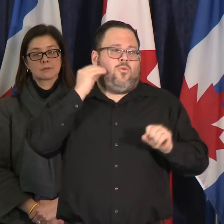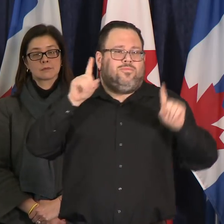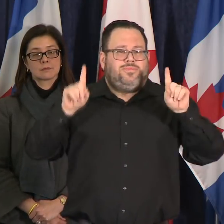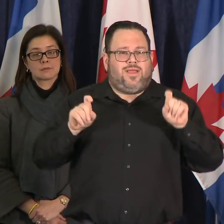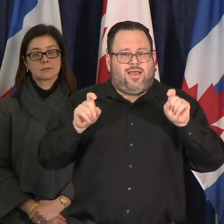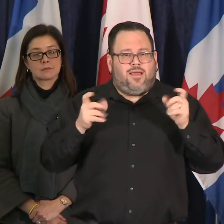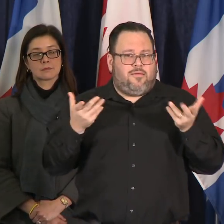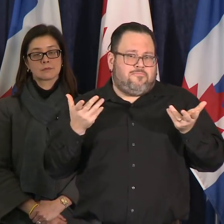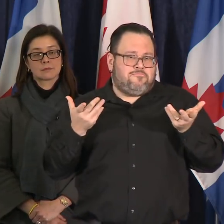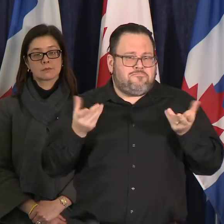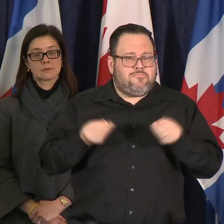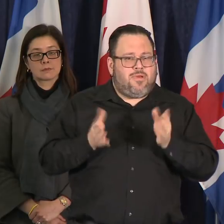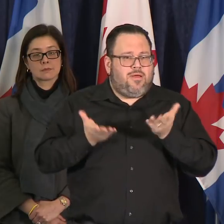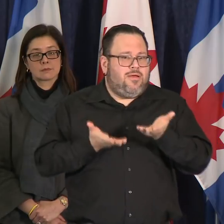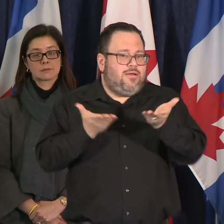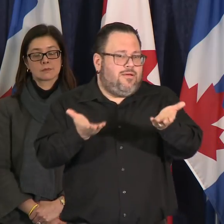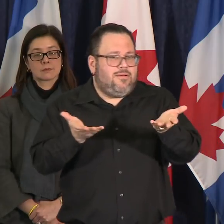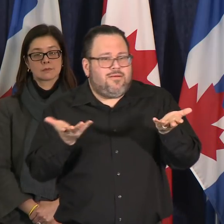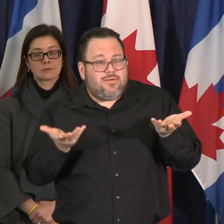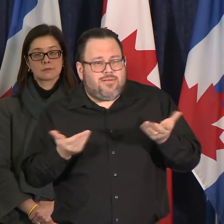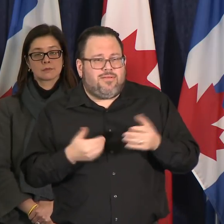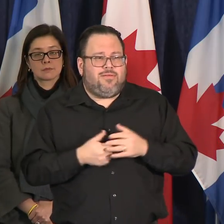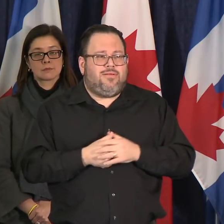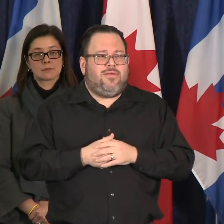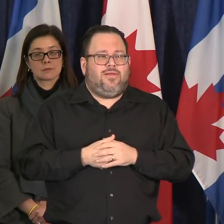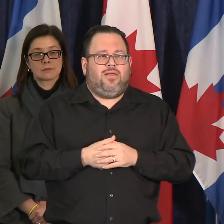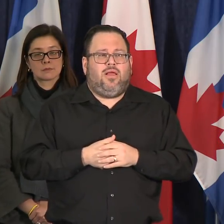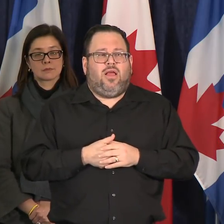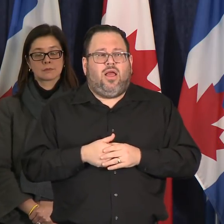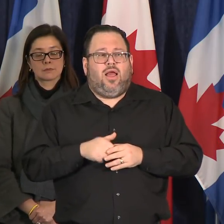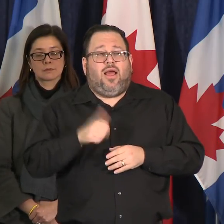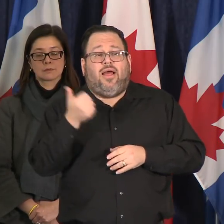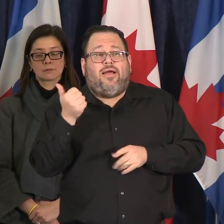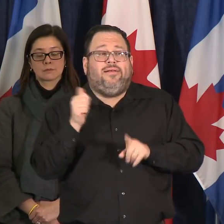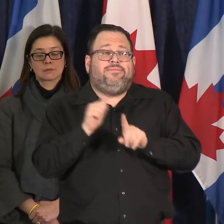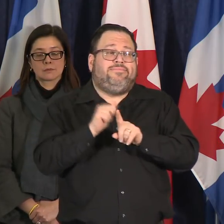information that others are attempting to pass themselves off as employees of